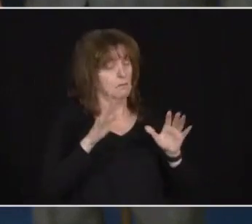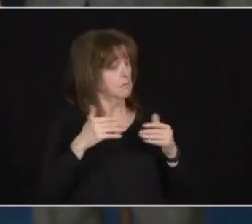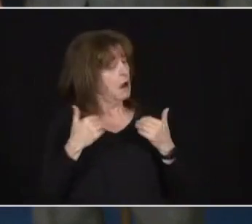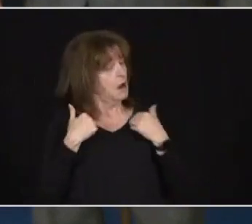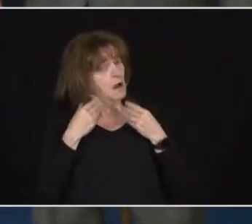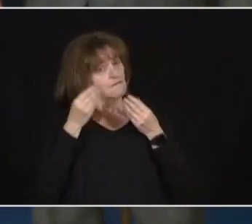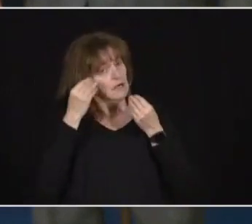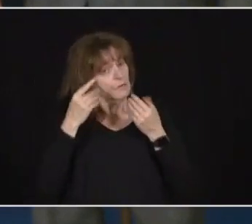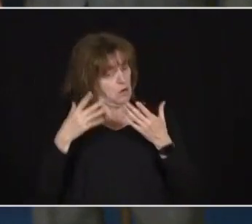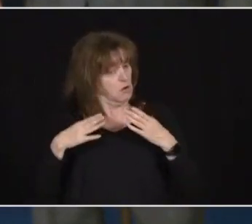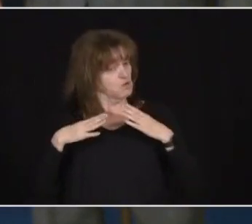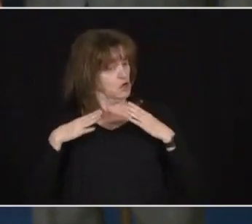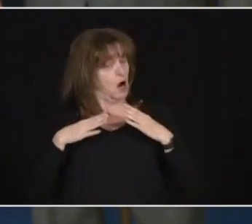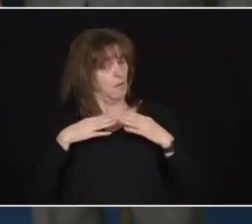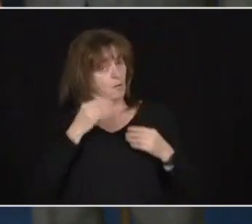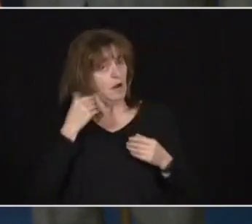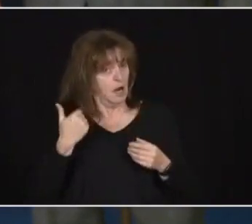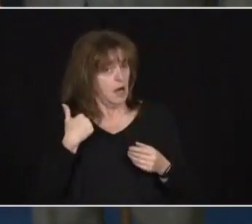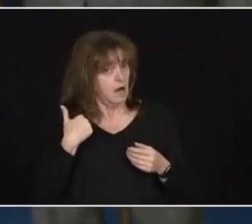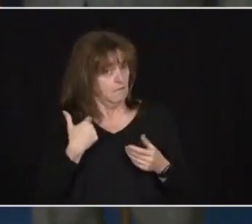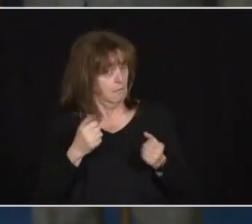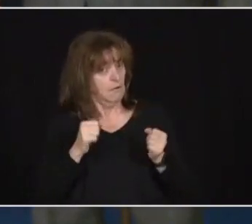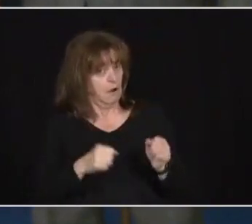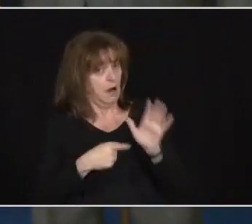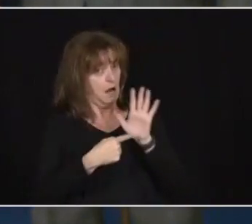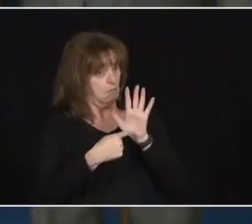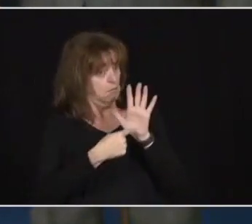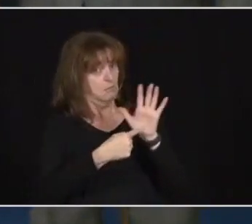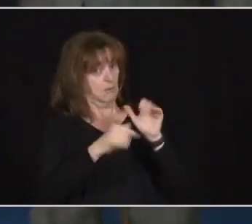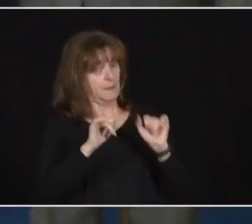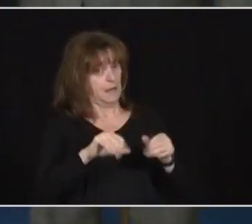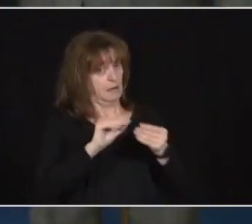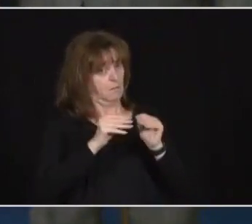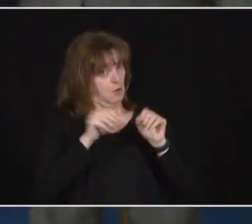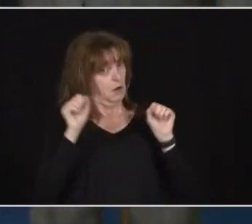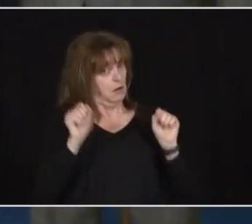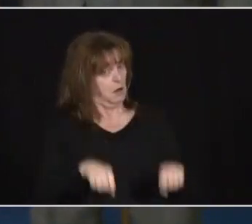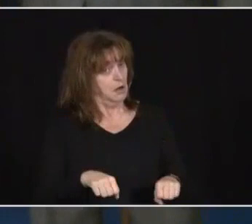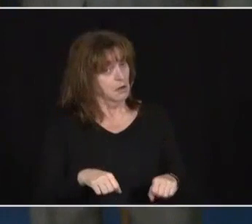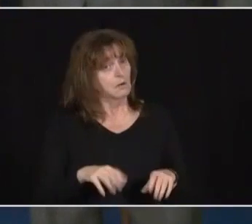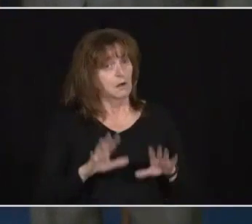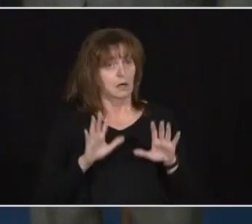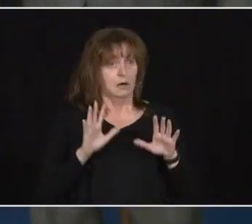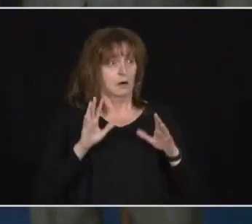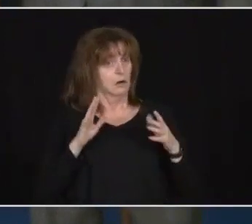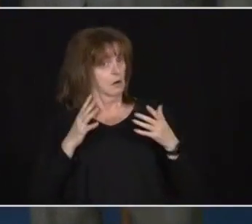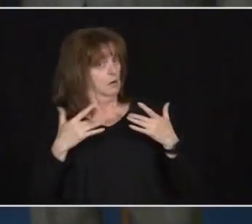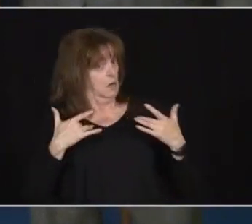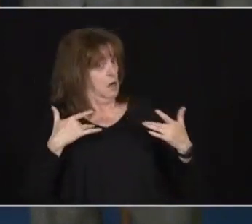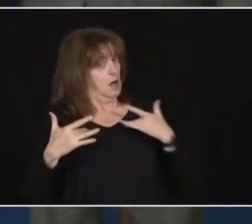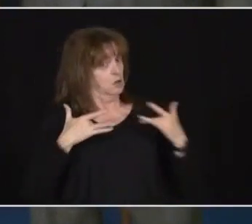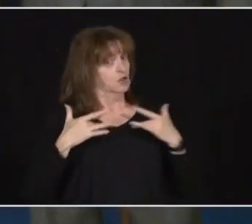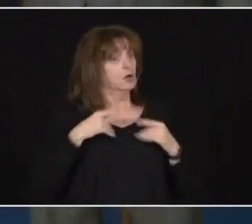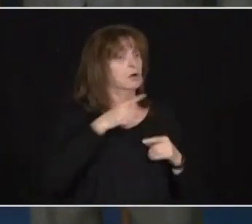to retirement homes as well. We can certainly publish that, because I know that's another area of concern for people.